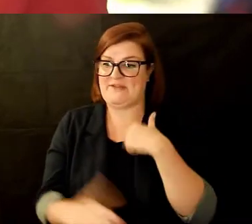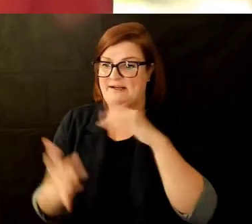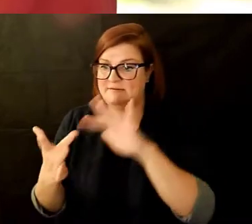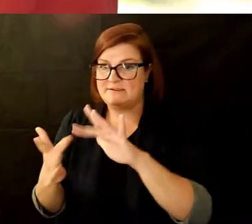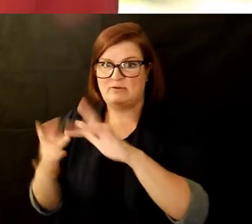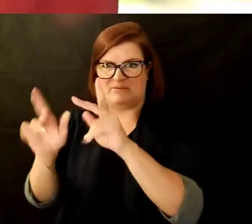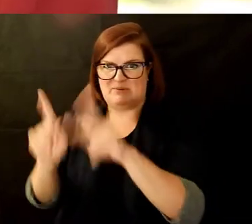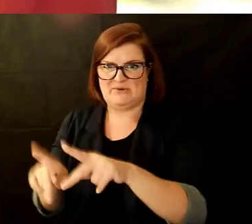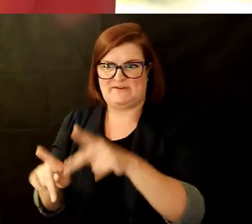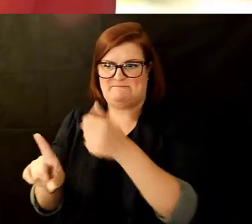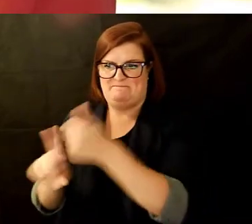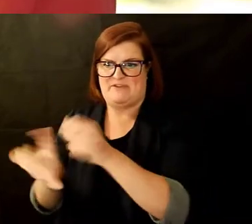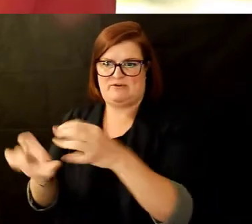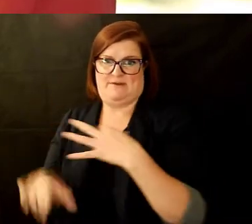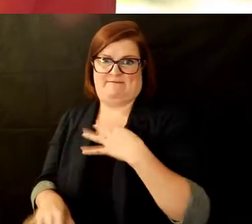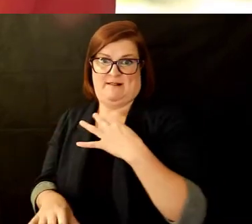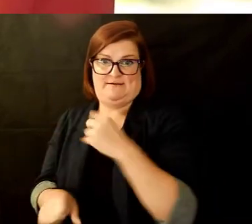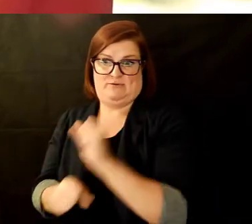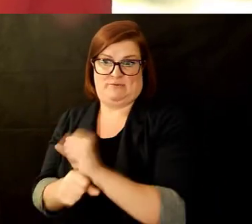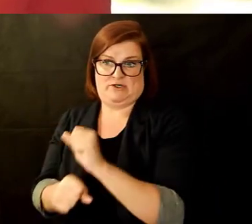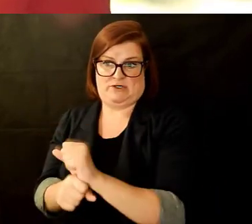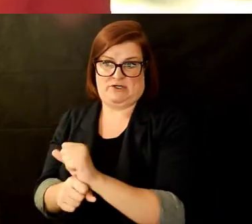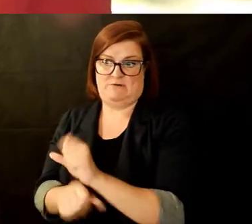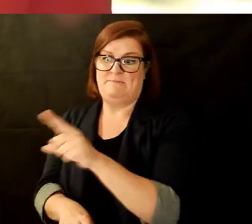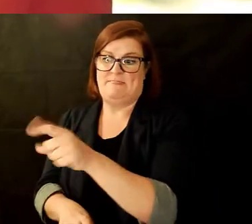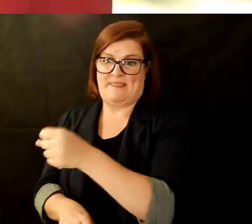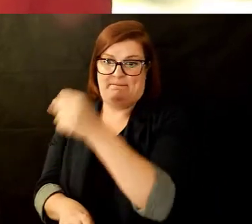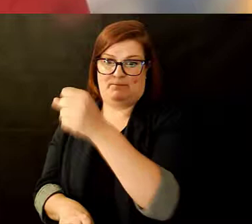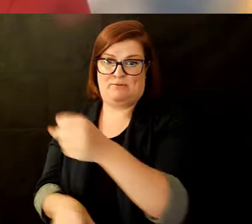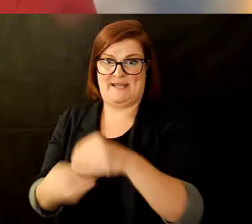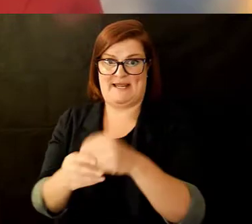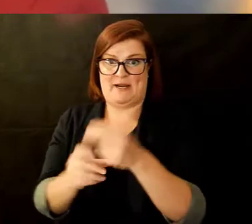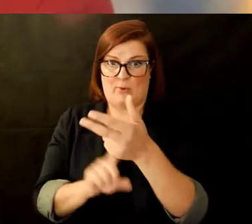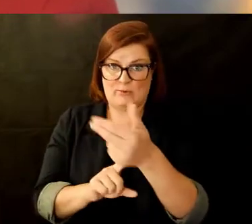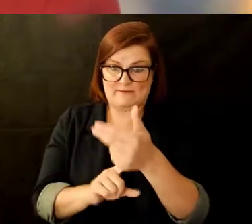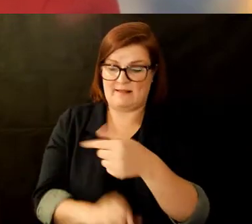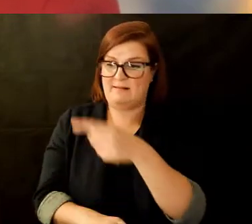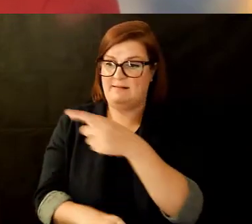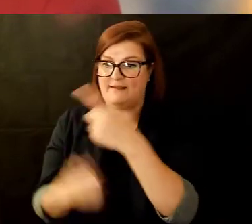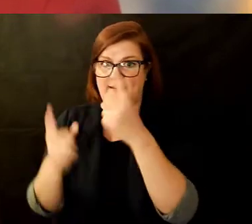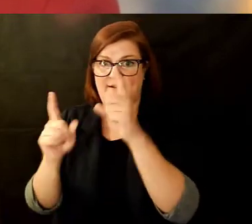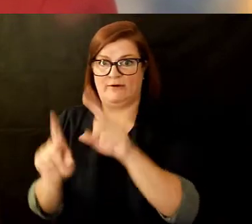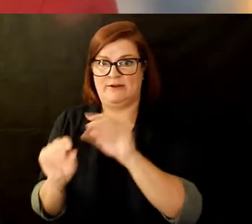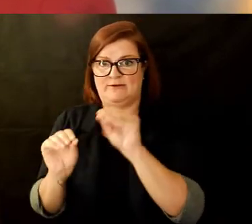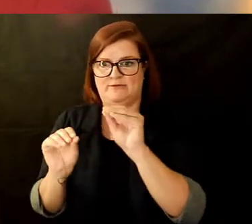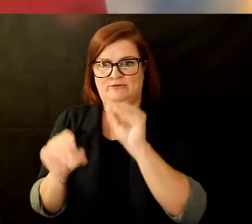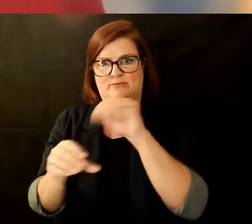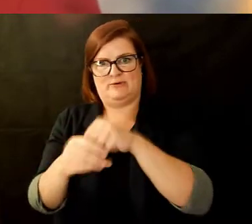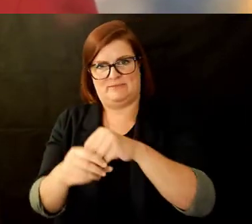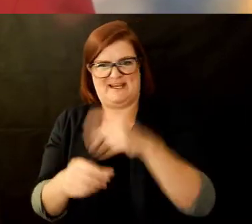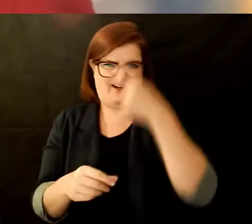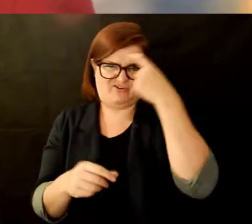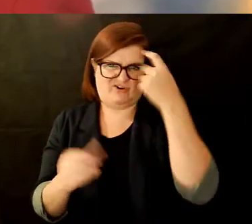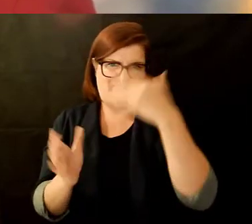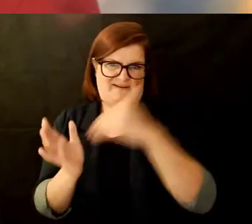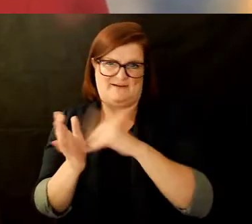And they placed me in a hotel. They agreed to put me in a trauma center for five days